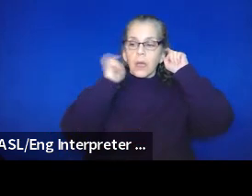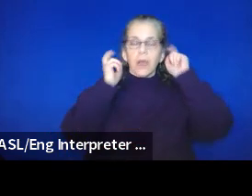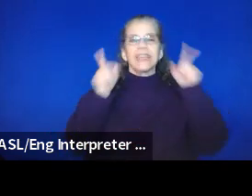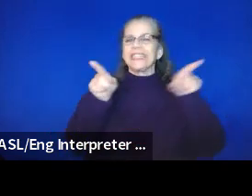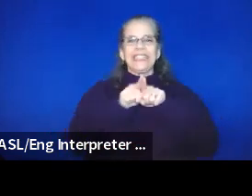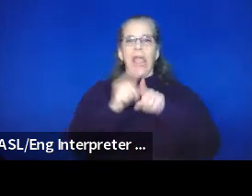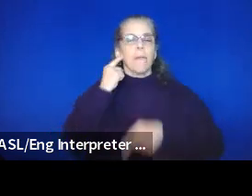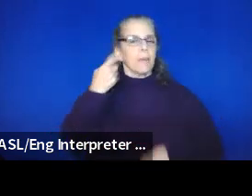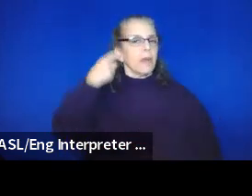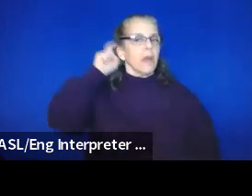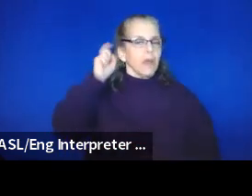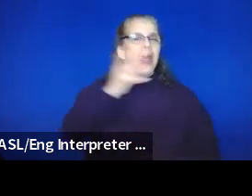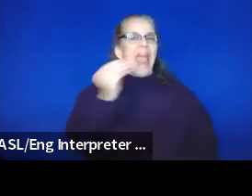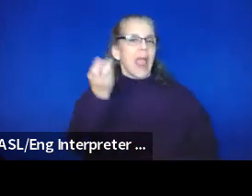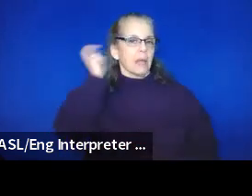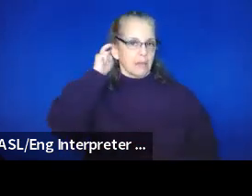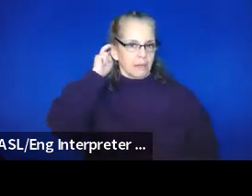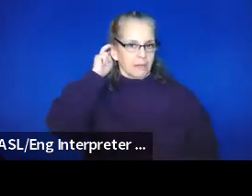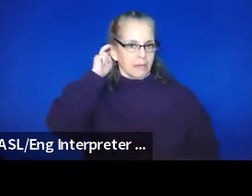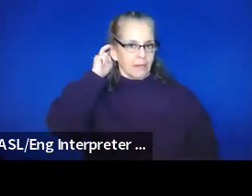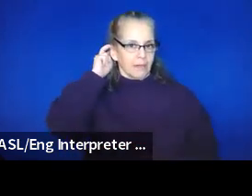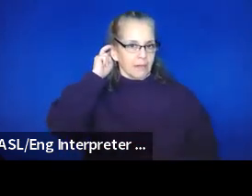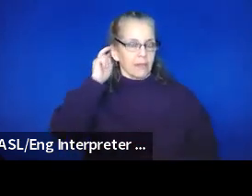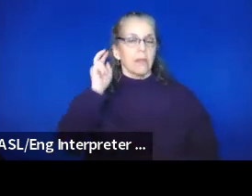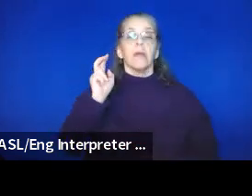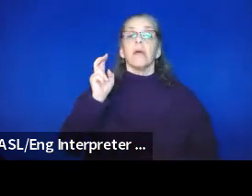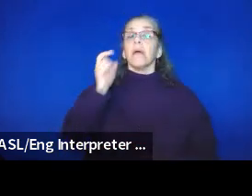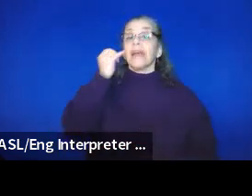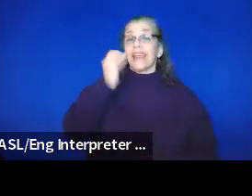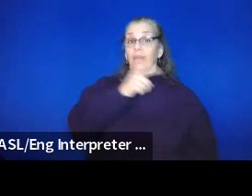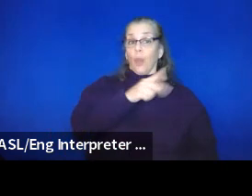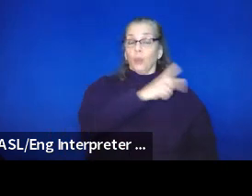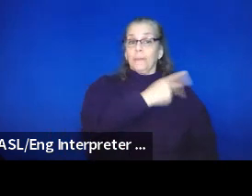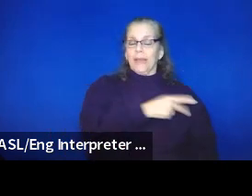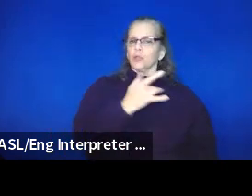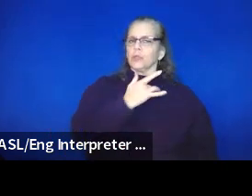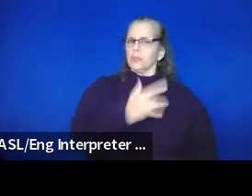And these patients typically do much better on pitch oriented tasks, like hearing in background